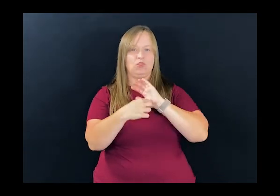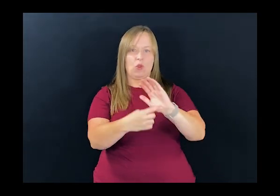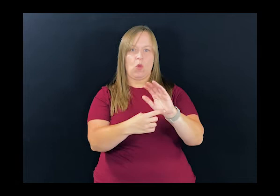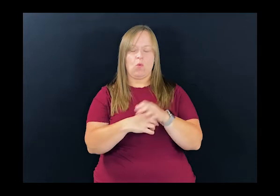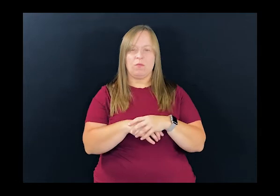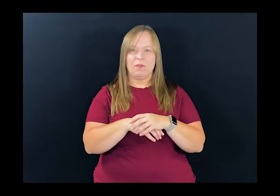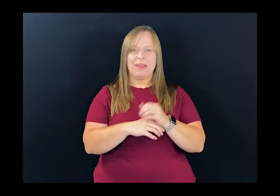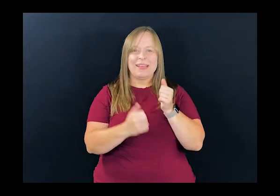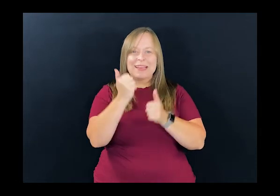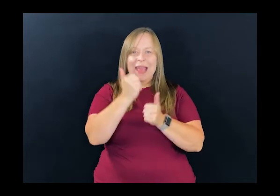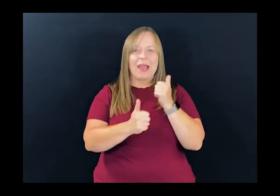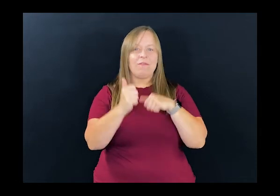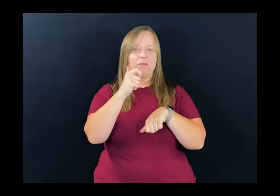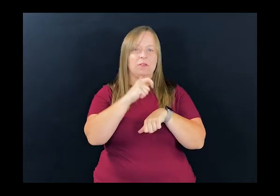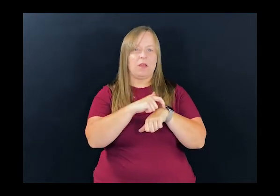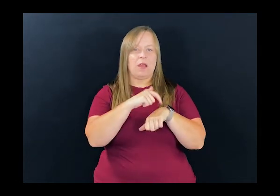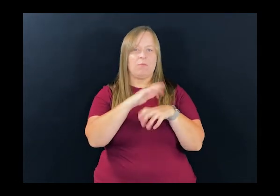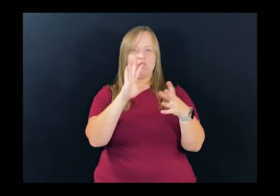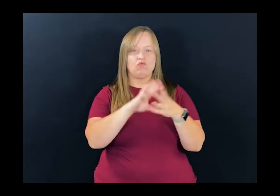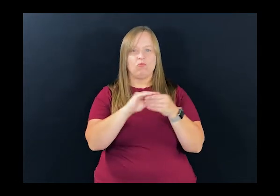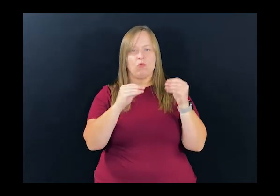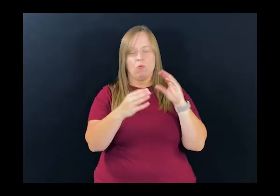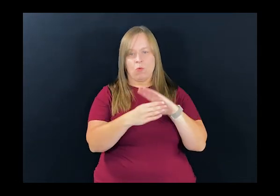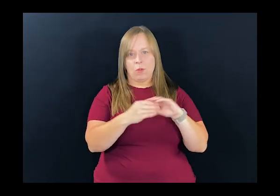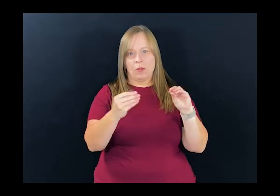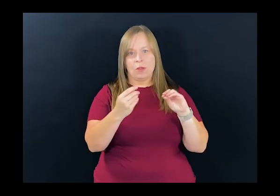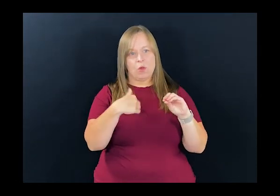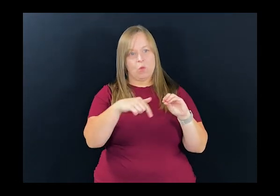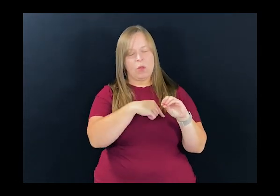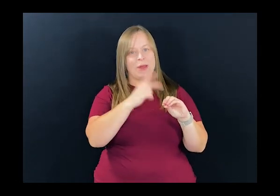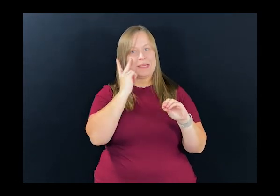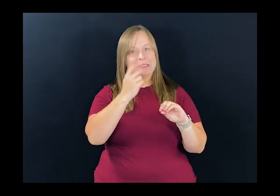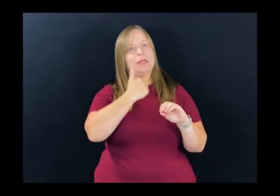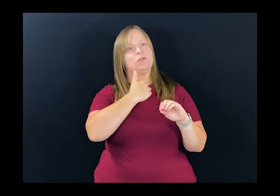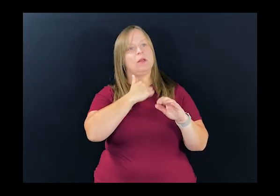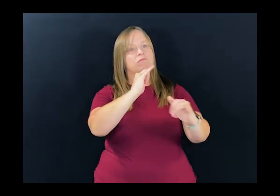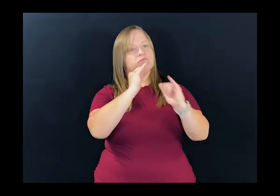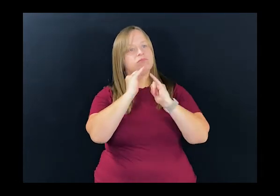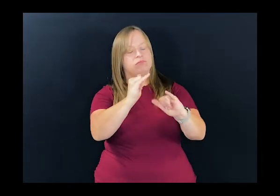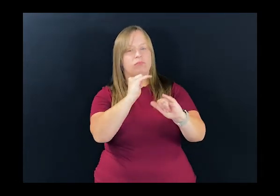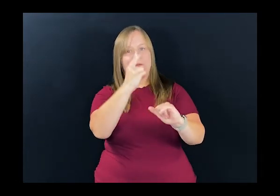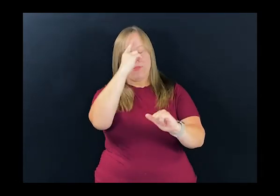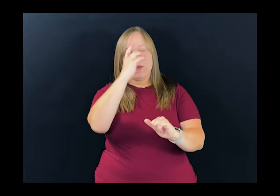because every time that there's a story we want to see ourselves. I would think women,